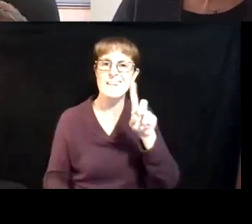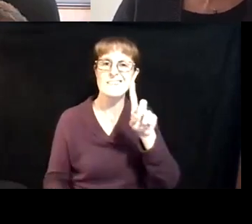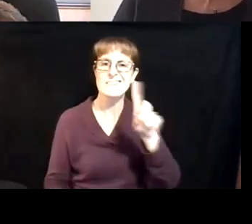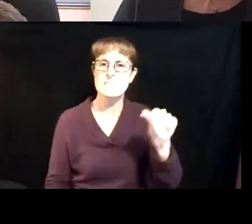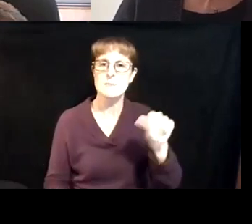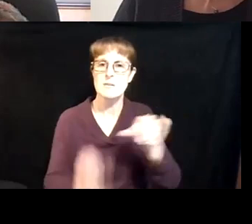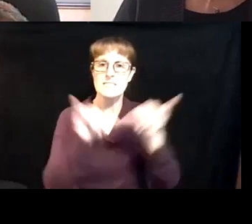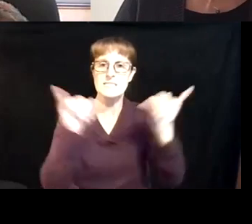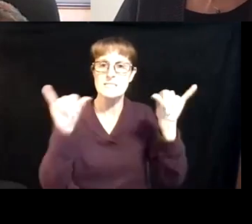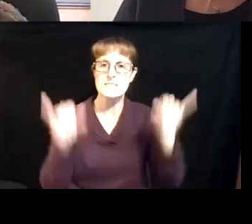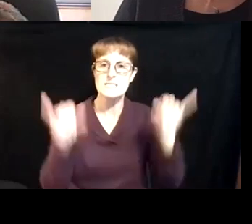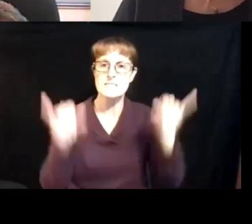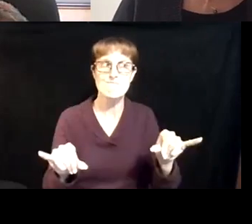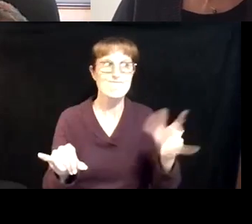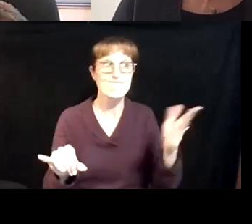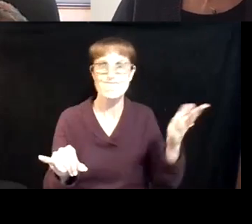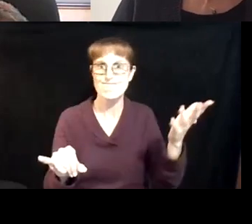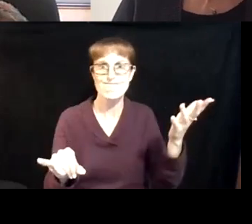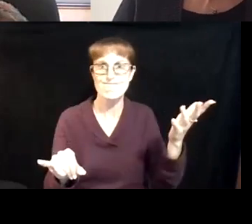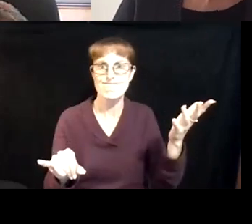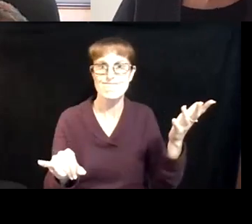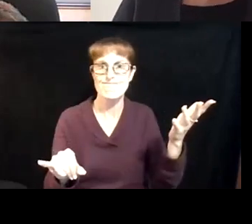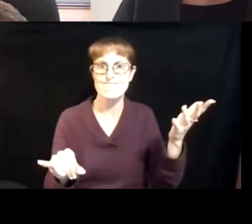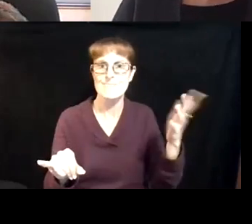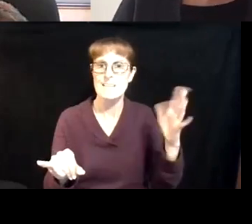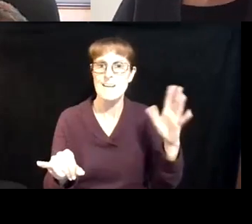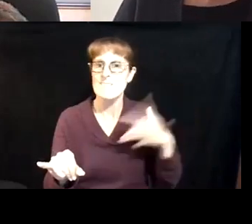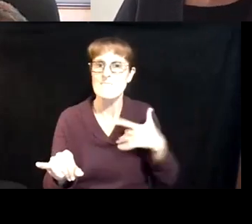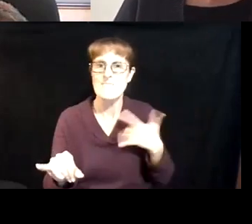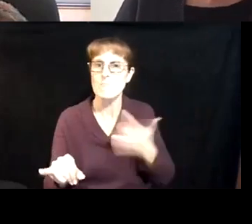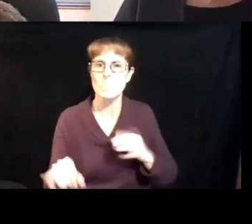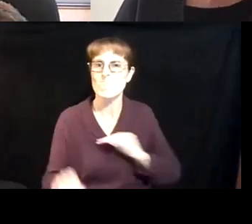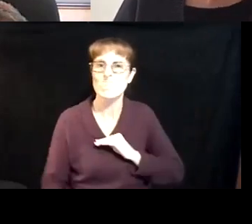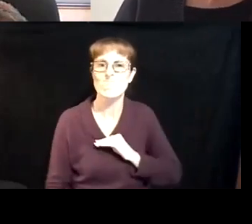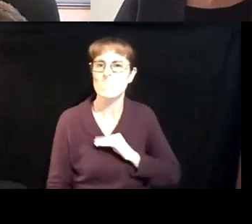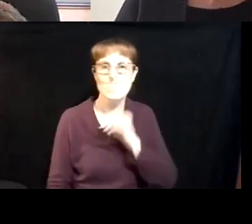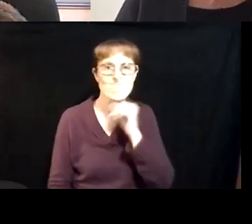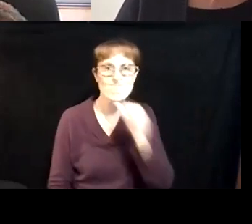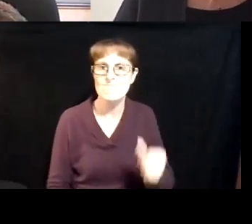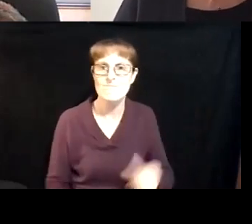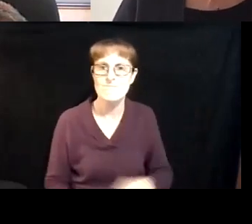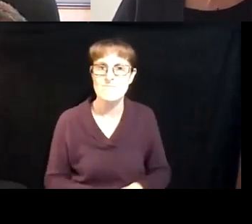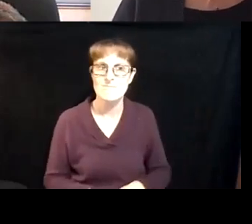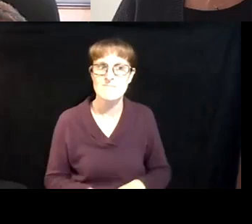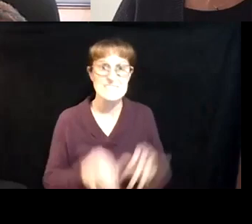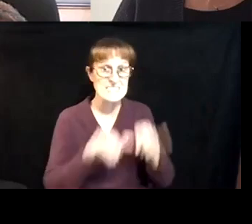by the system of services that exist once you make a decision to send your child or your adult,